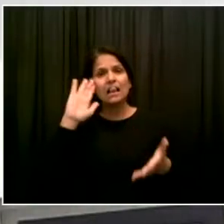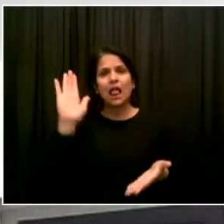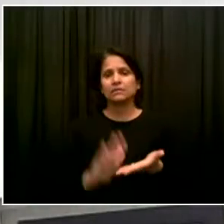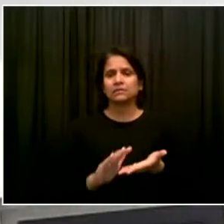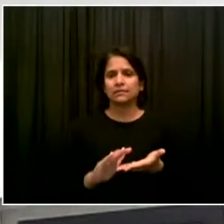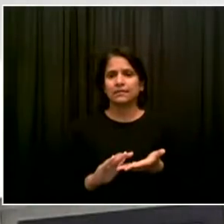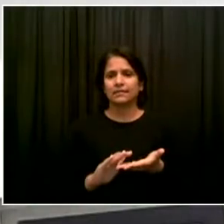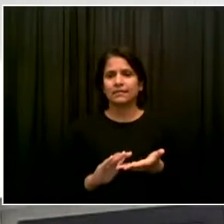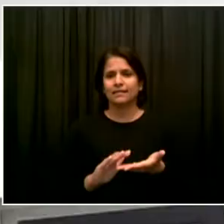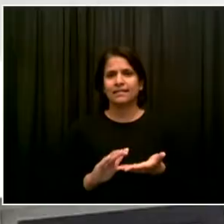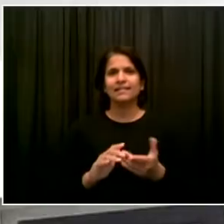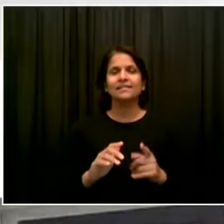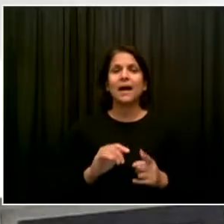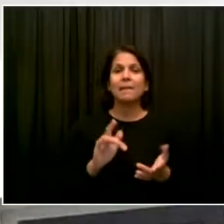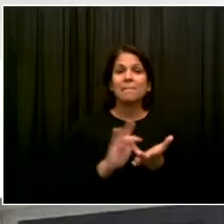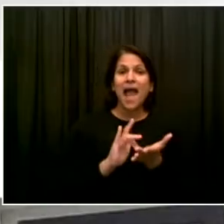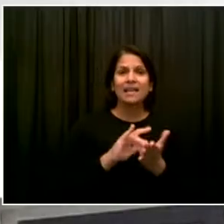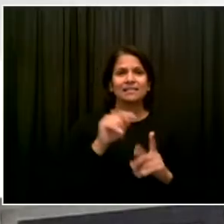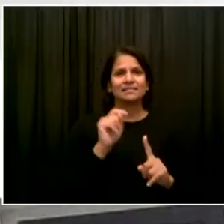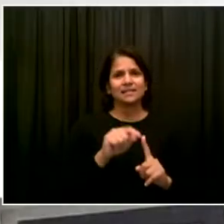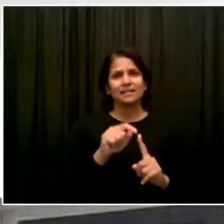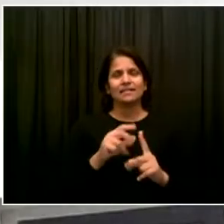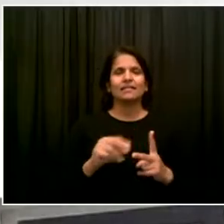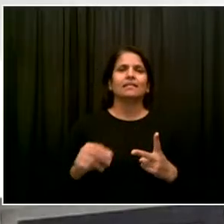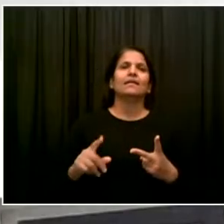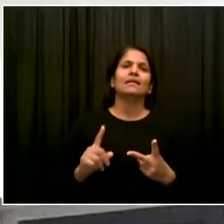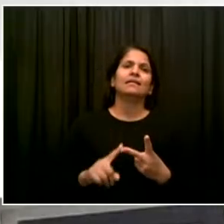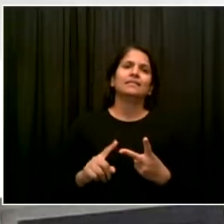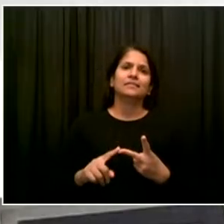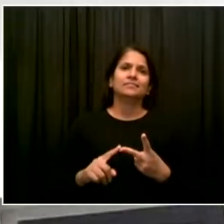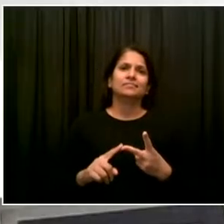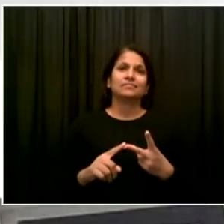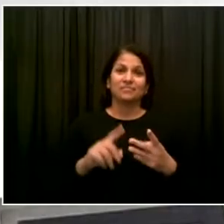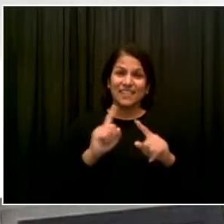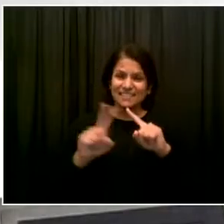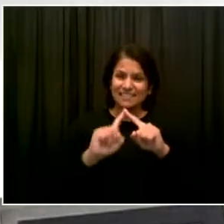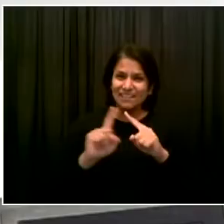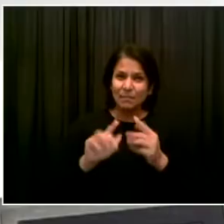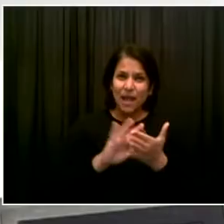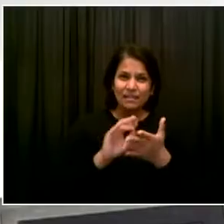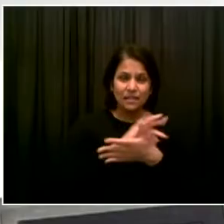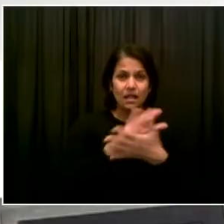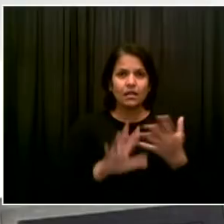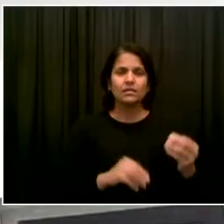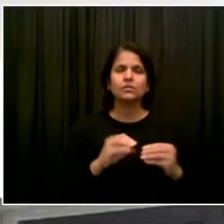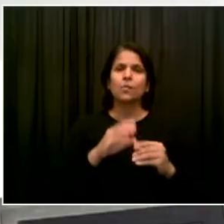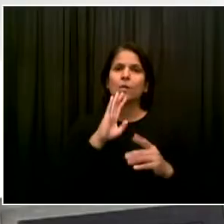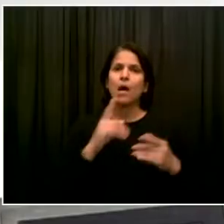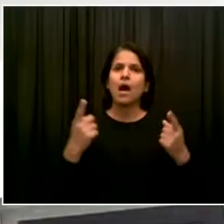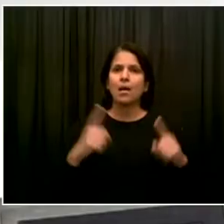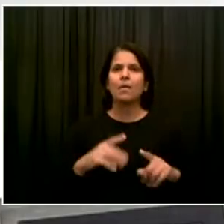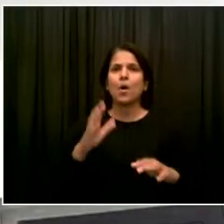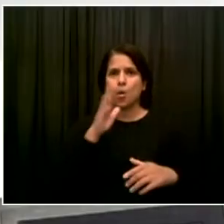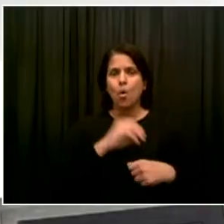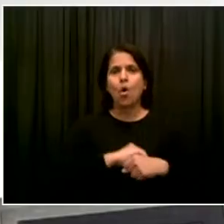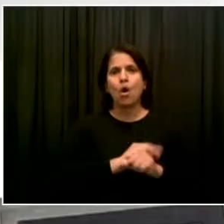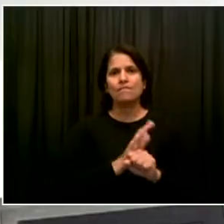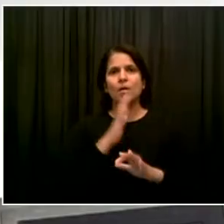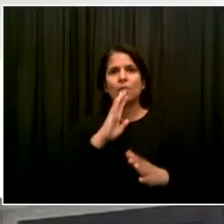CAN TAKE WHICH WILL MARKEDLY DECREASE THE CHANCE OF